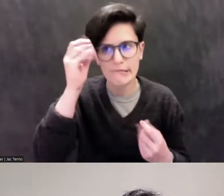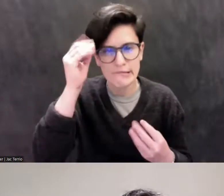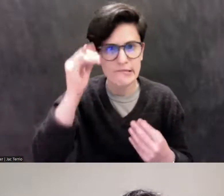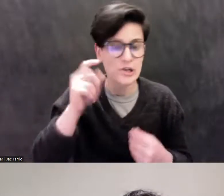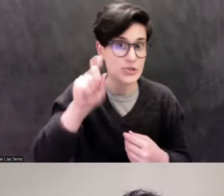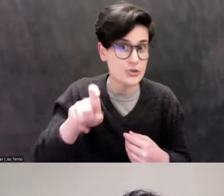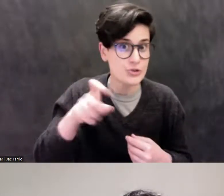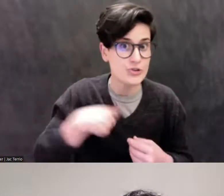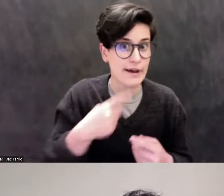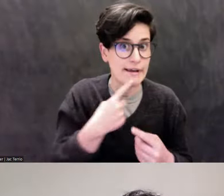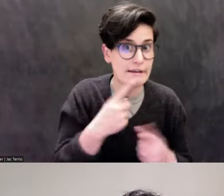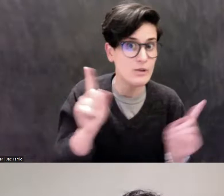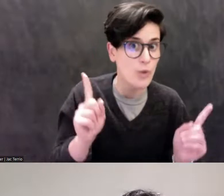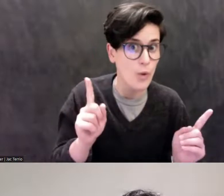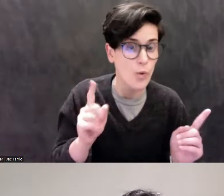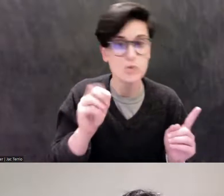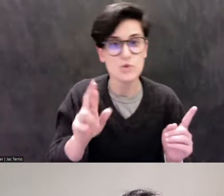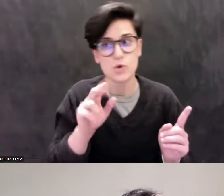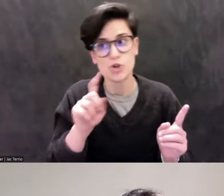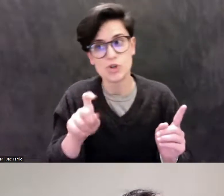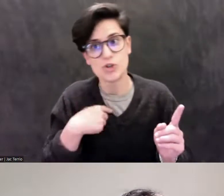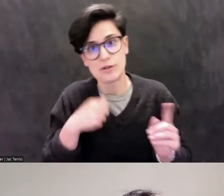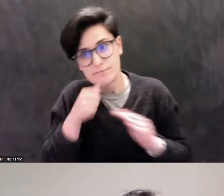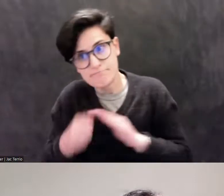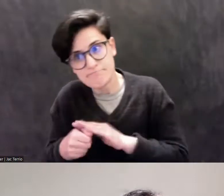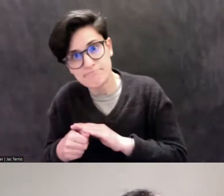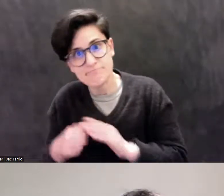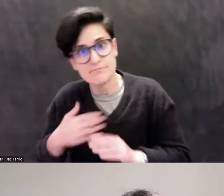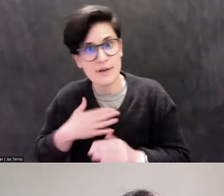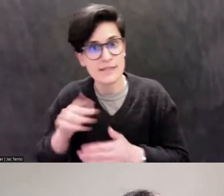15:58:31 But if it's something you need to be able to get through the process, you just